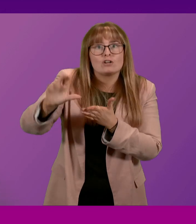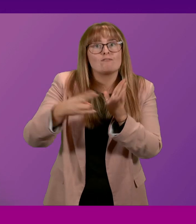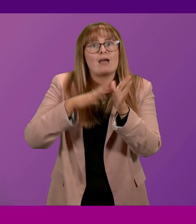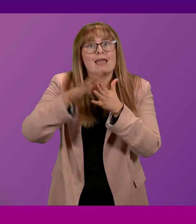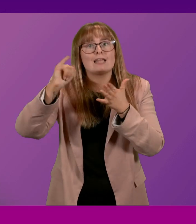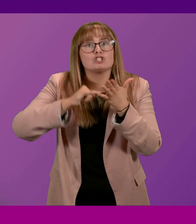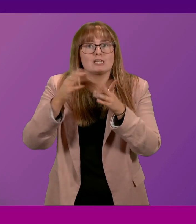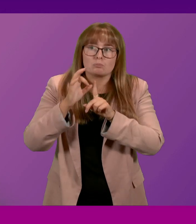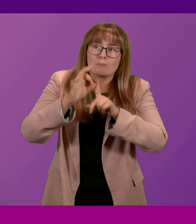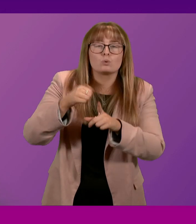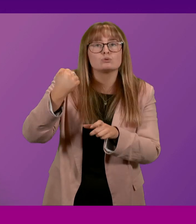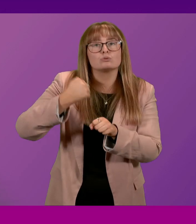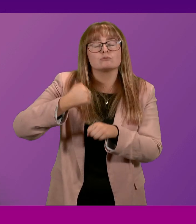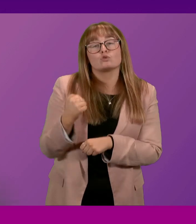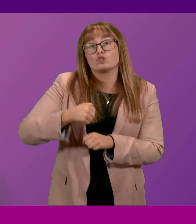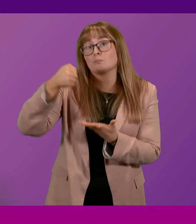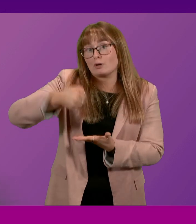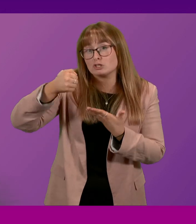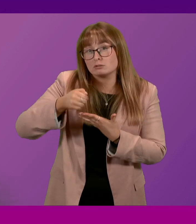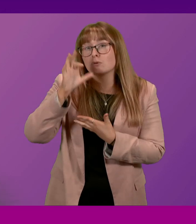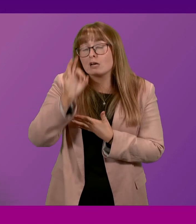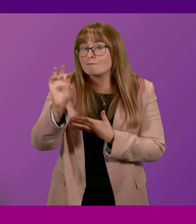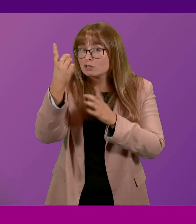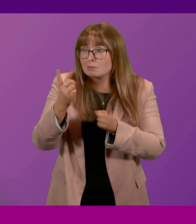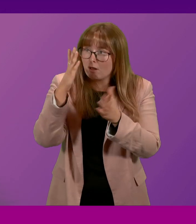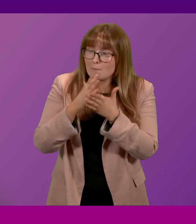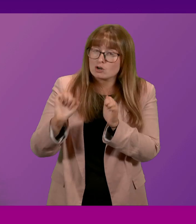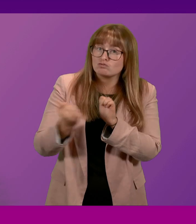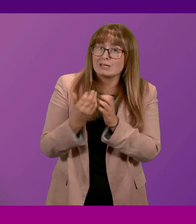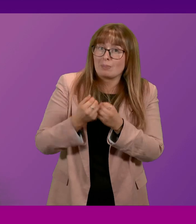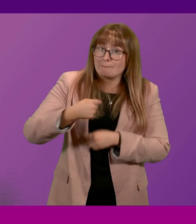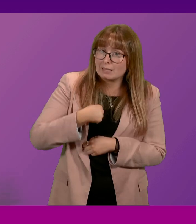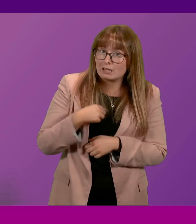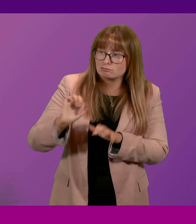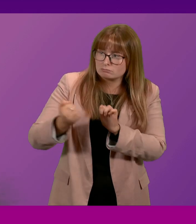proposed Scottish budget. Does the First Minister agree that that clearly shows that